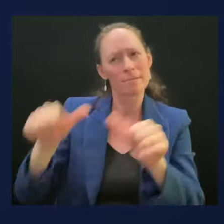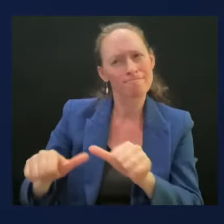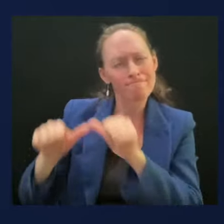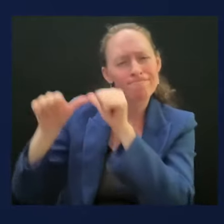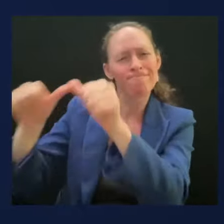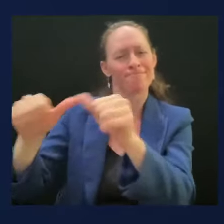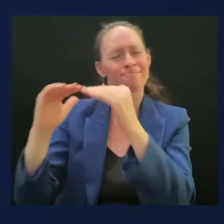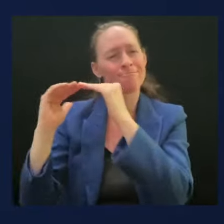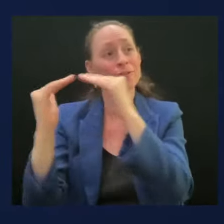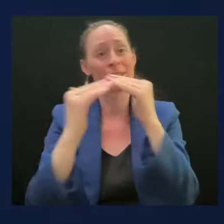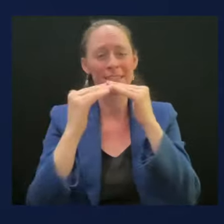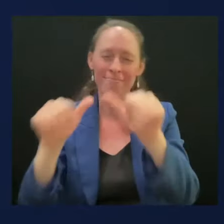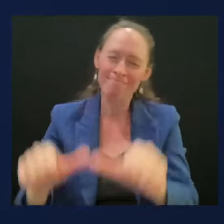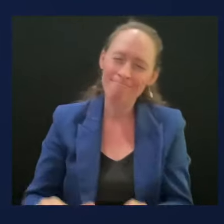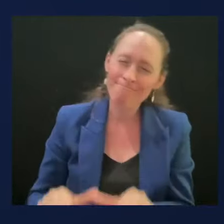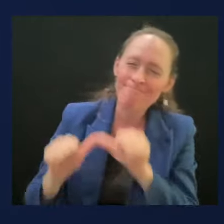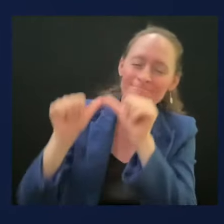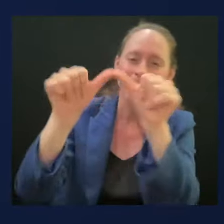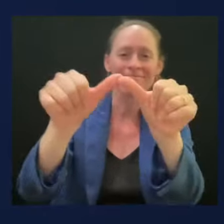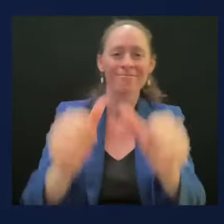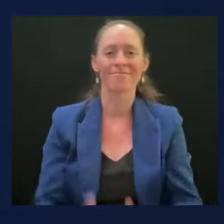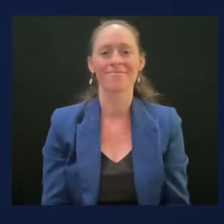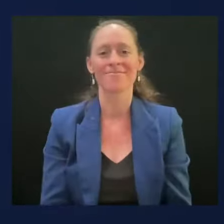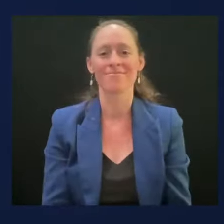What brought our heroes to this hallowed ground?